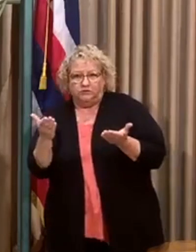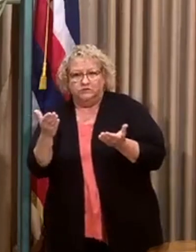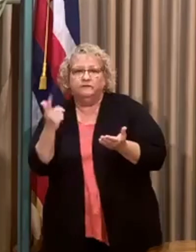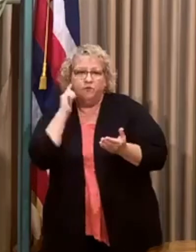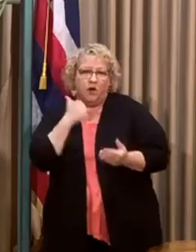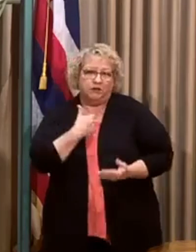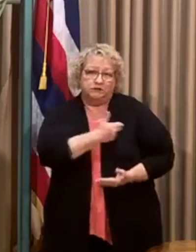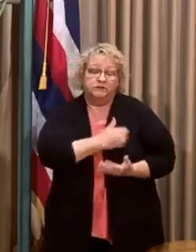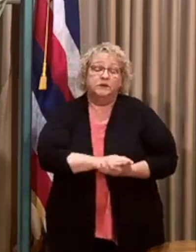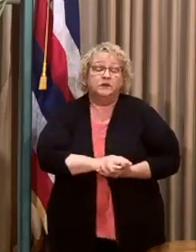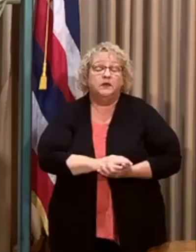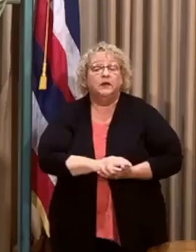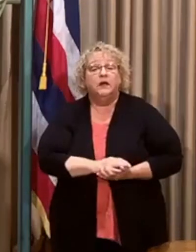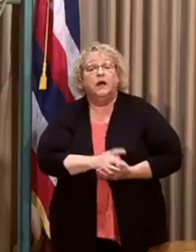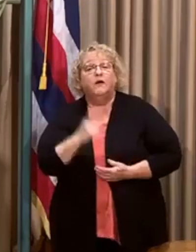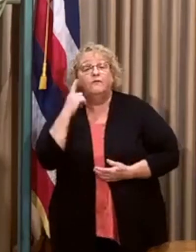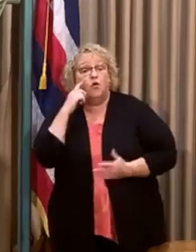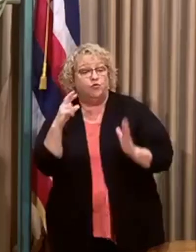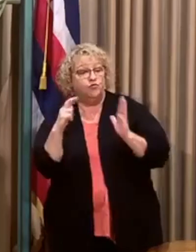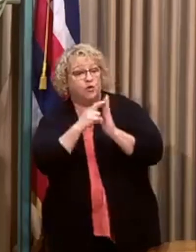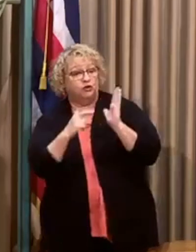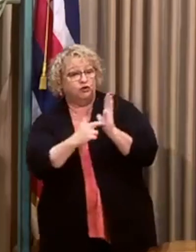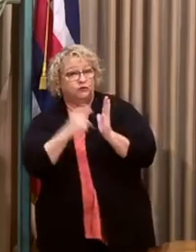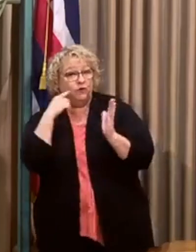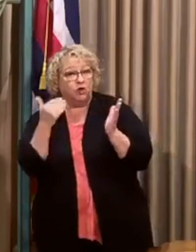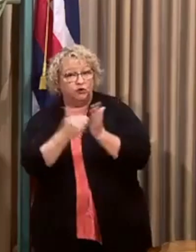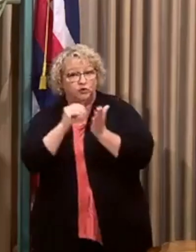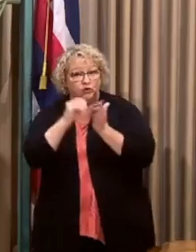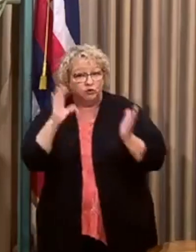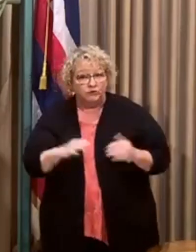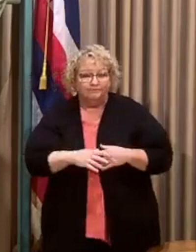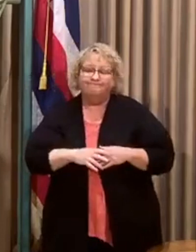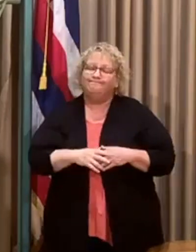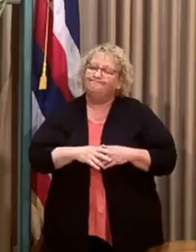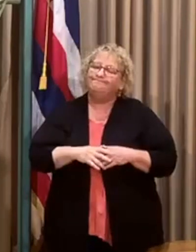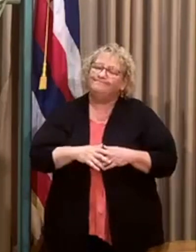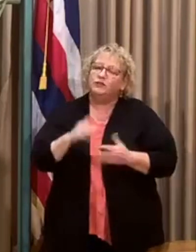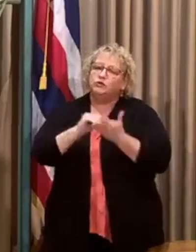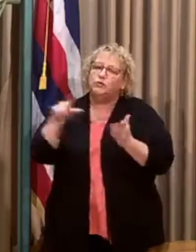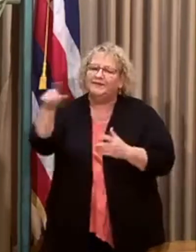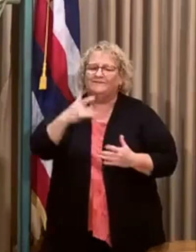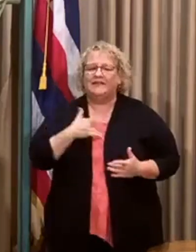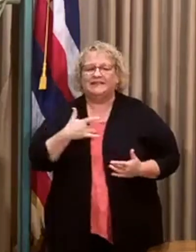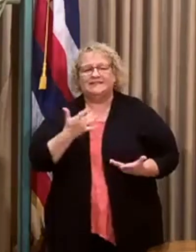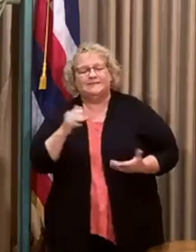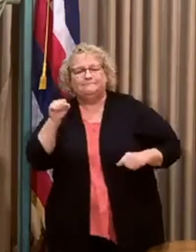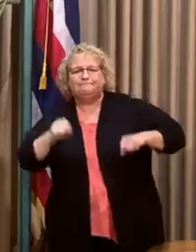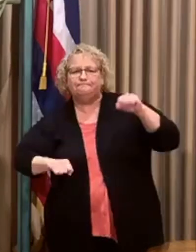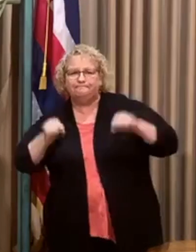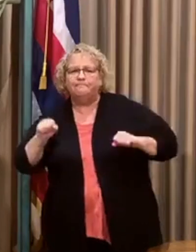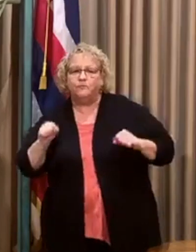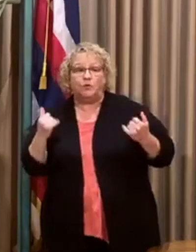In terms of enrollment, there's a lot of uncertainty for students and it's one of the reasons we wanted to make this announcement today,